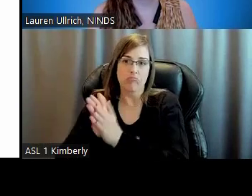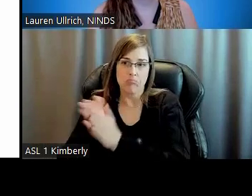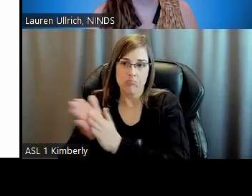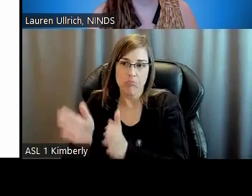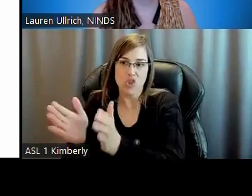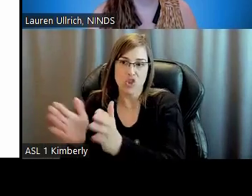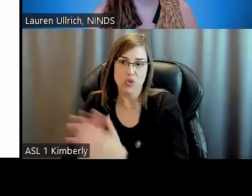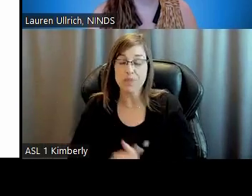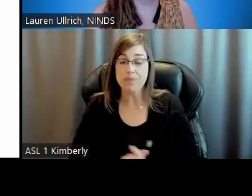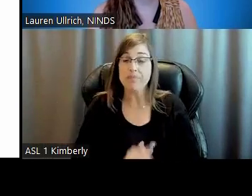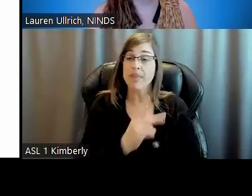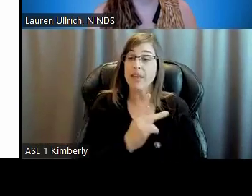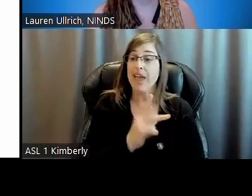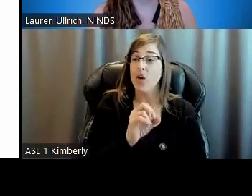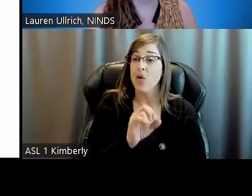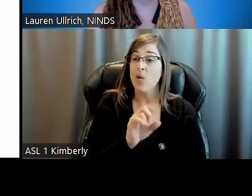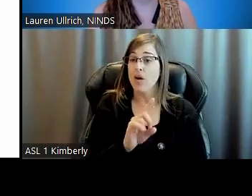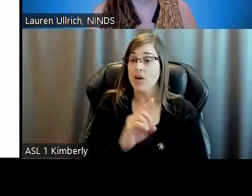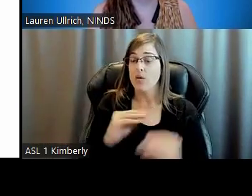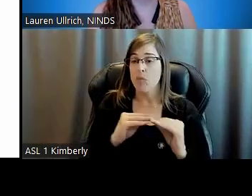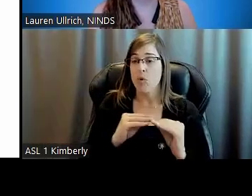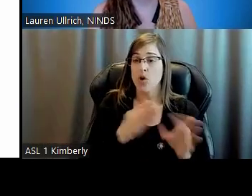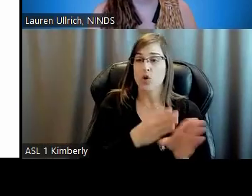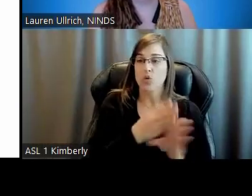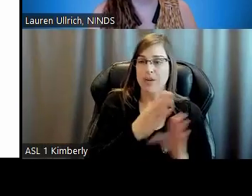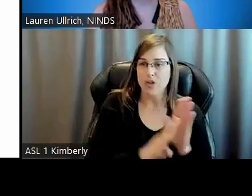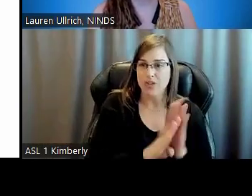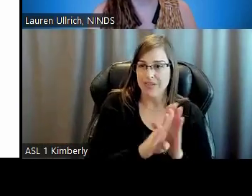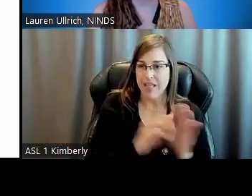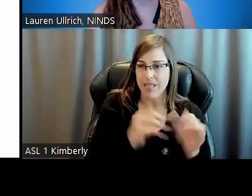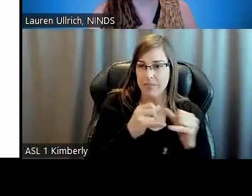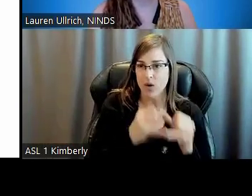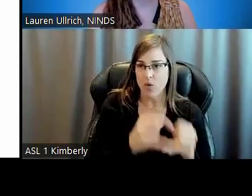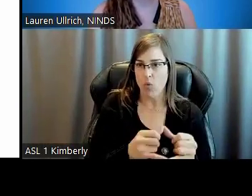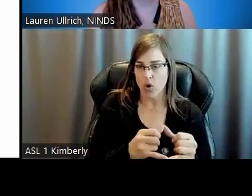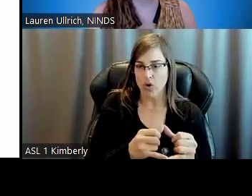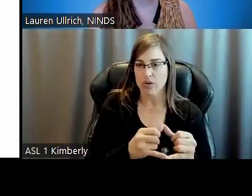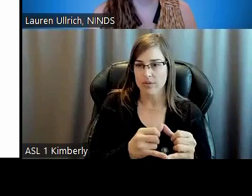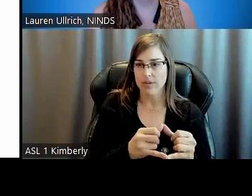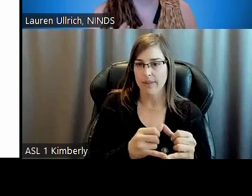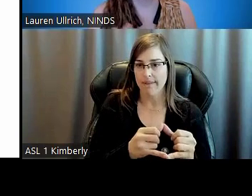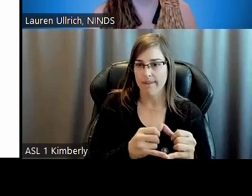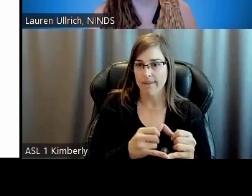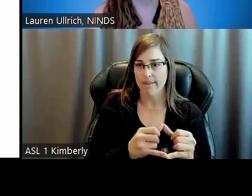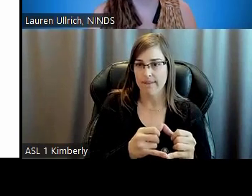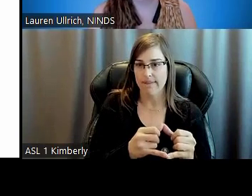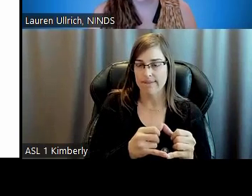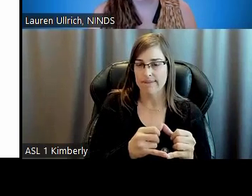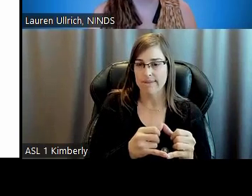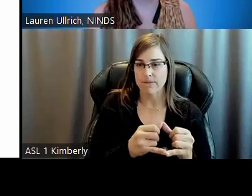And the K01 is more a career development award to hone your skills.